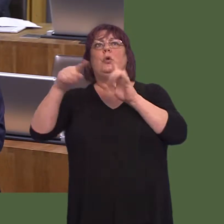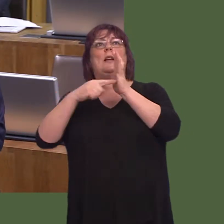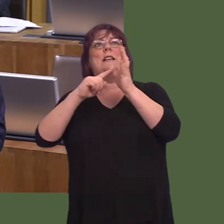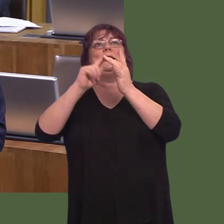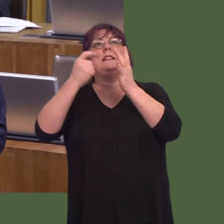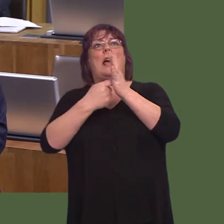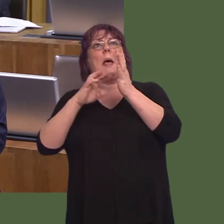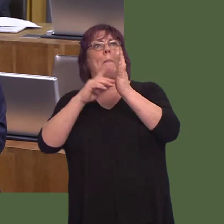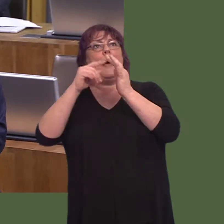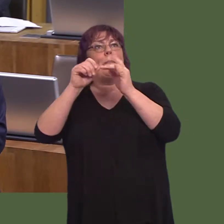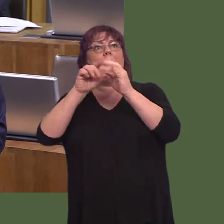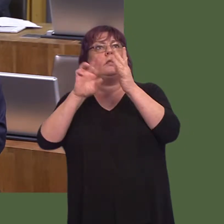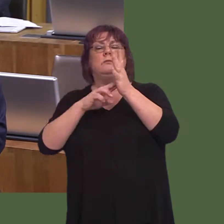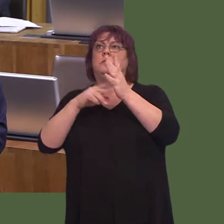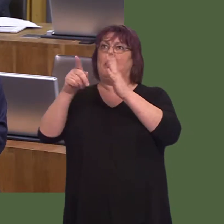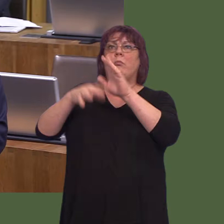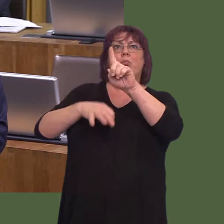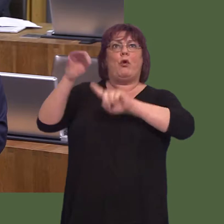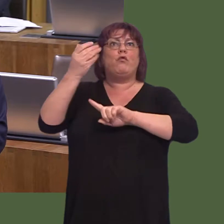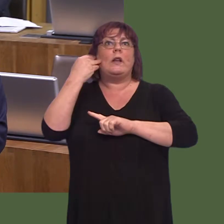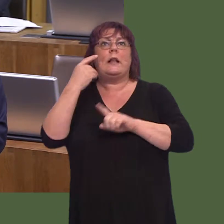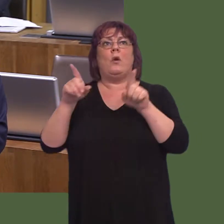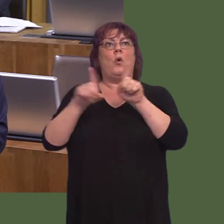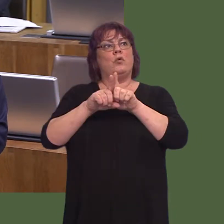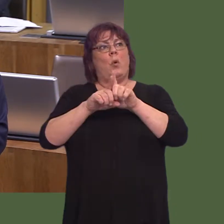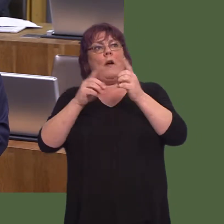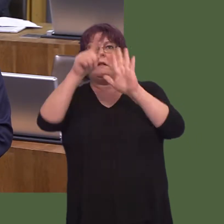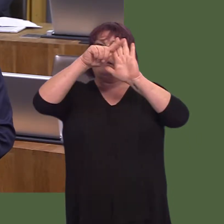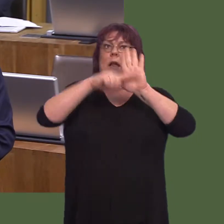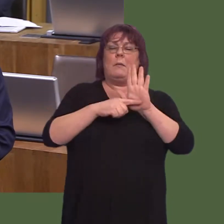the summer, and we published the draft orders and an environmental statement on the main